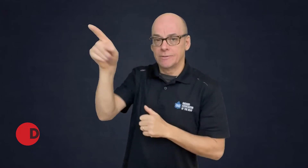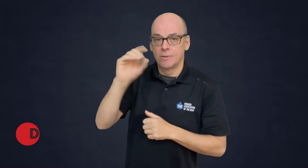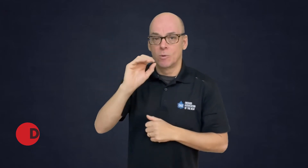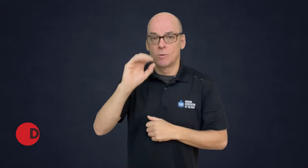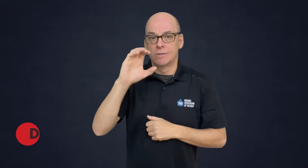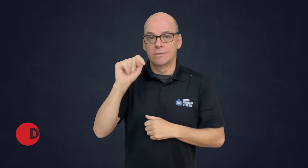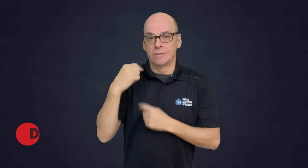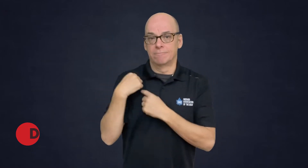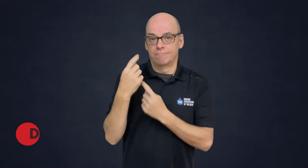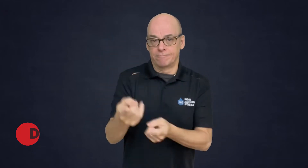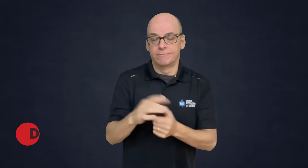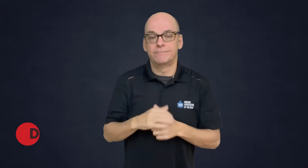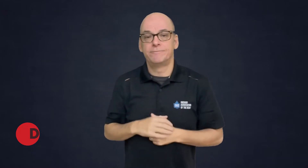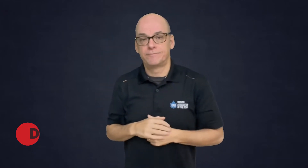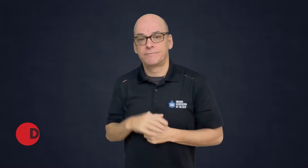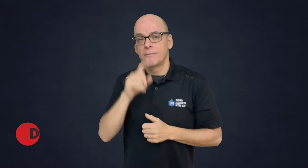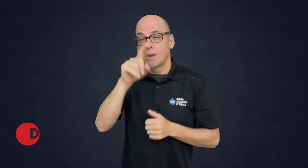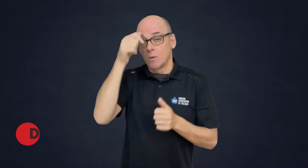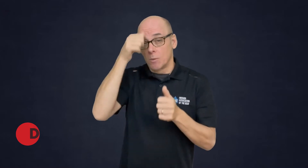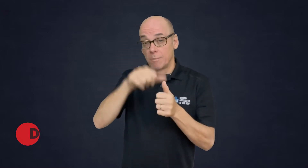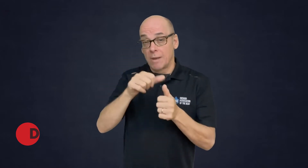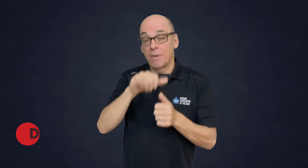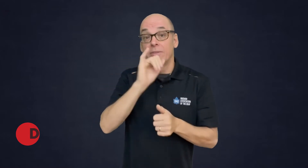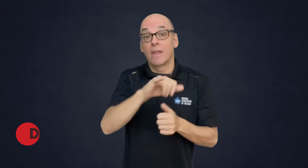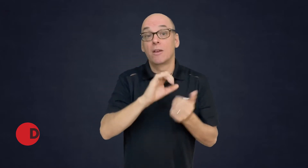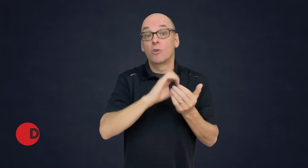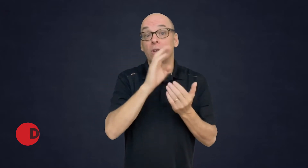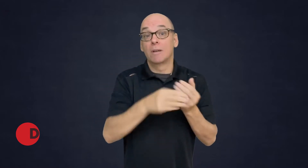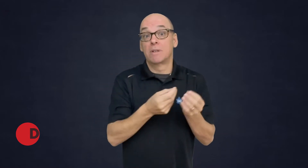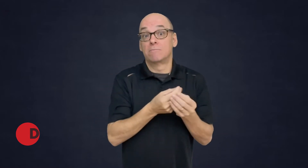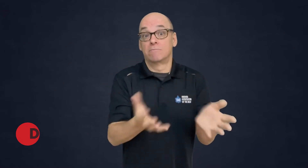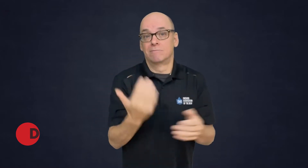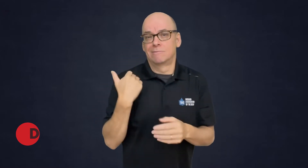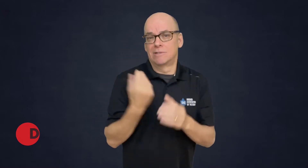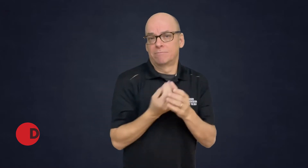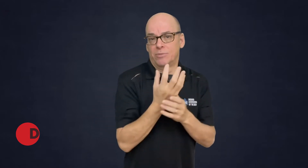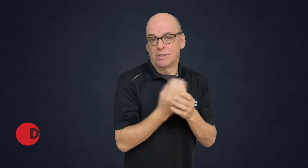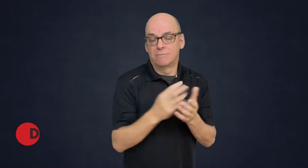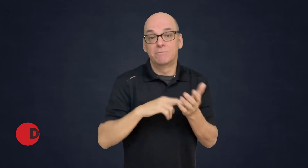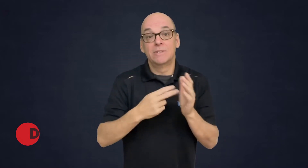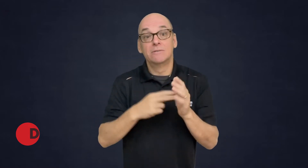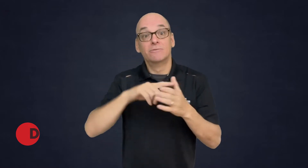The ASL curriculum came out just last Spring